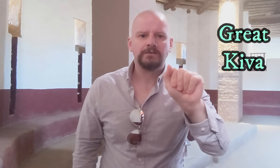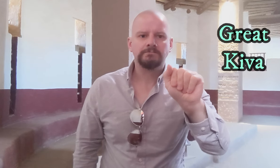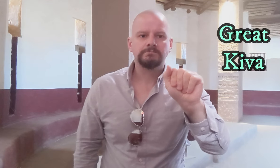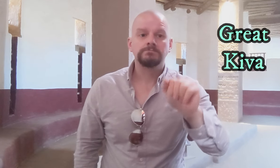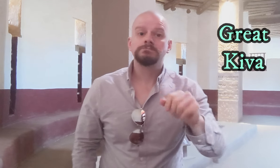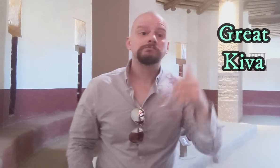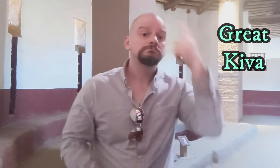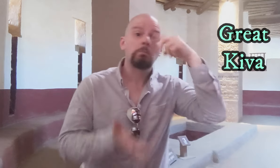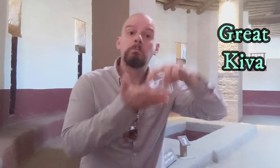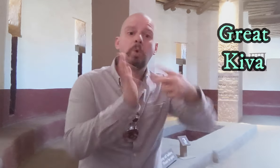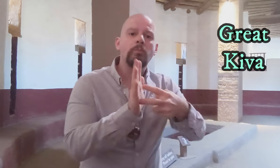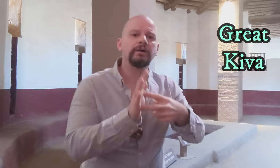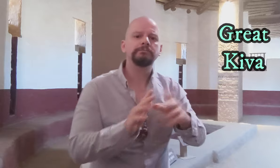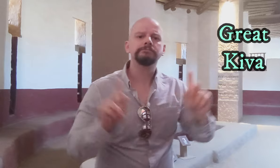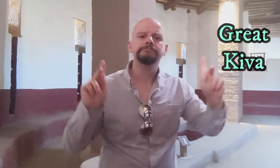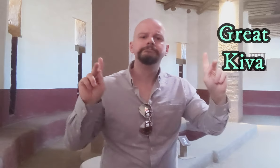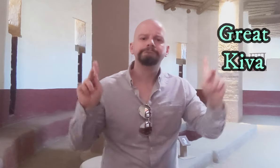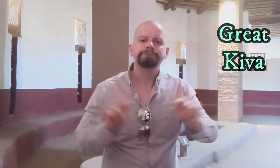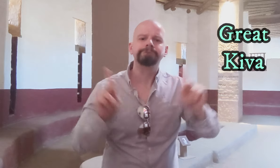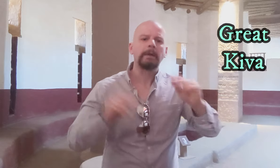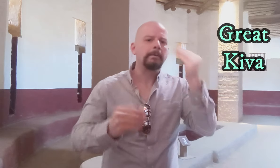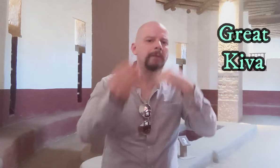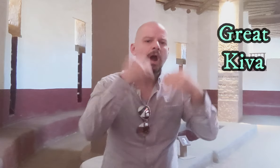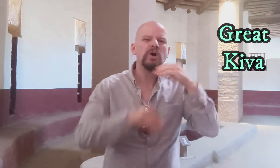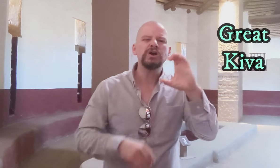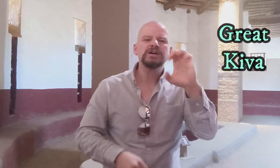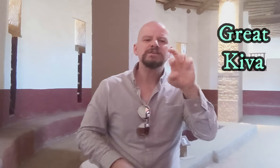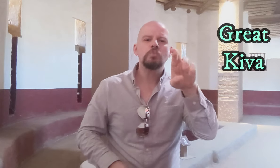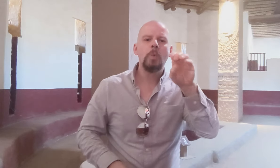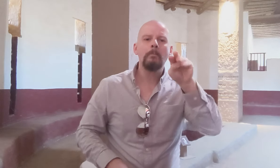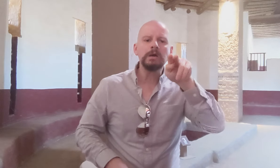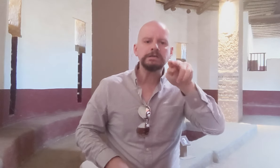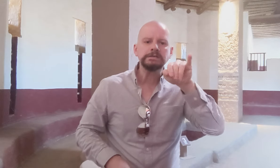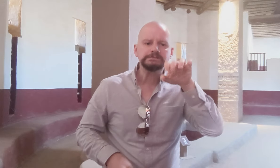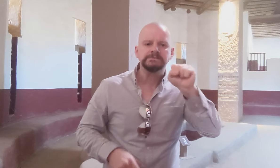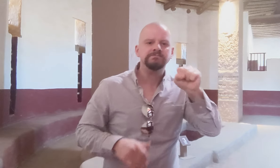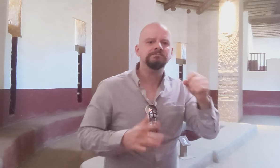Its purpose was for ceremonies such as parties and receptions.